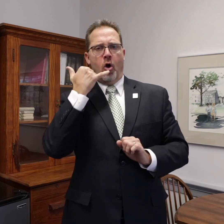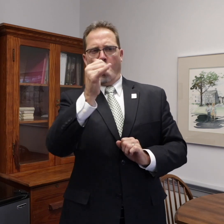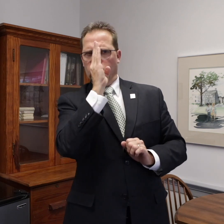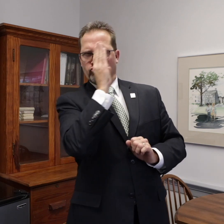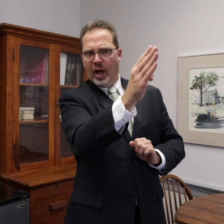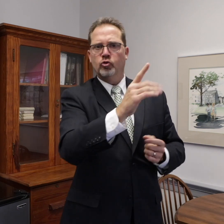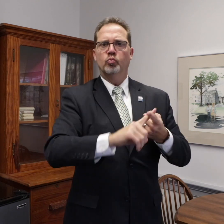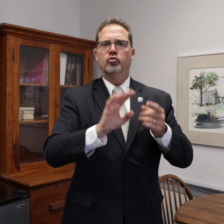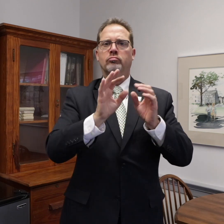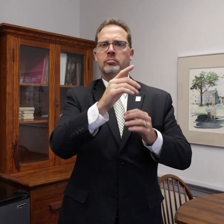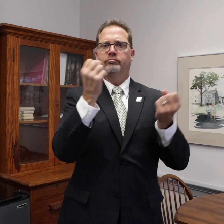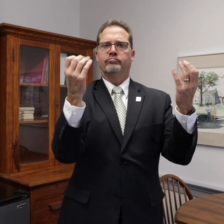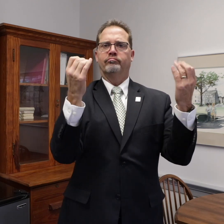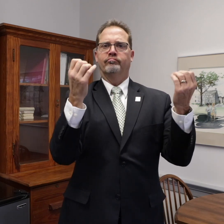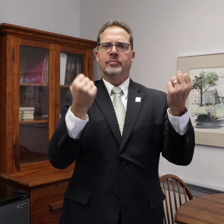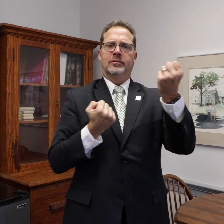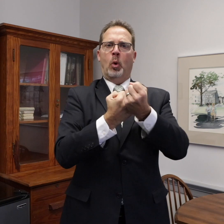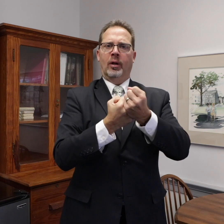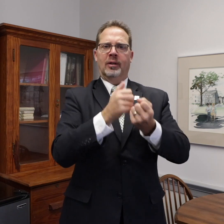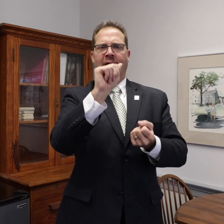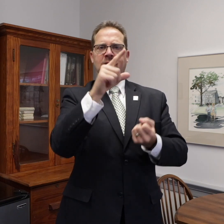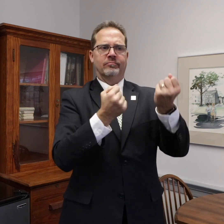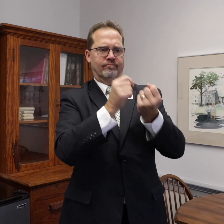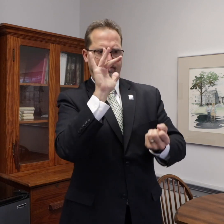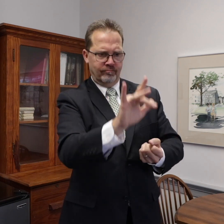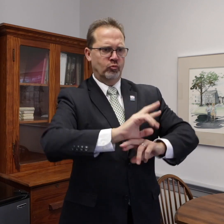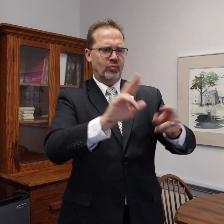with someone who is fluent in ASL. This program has been in